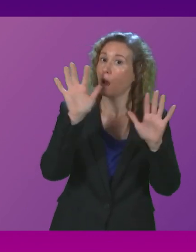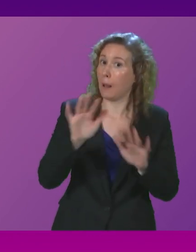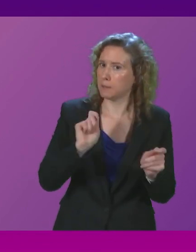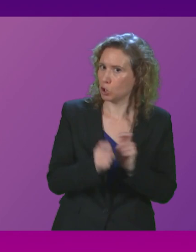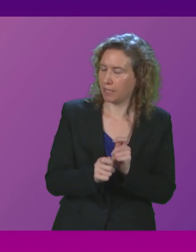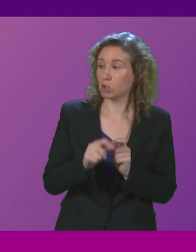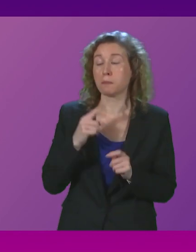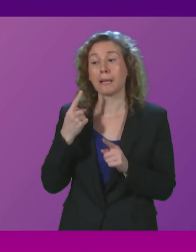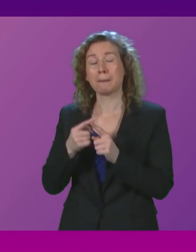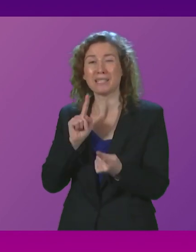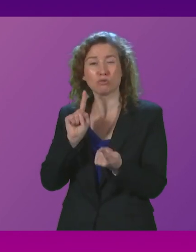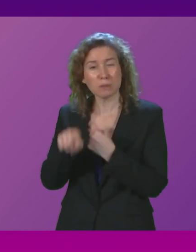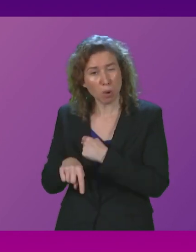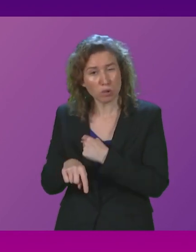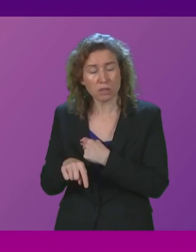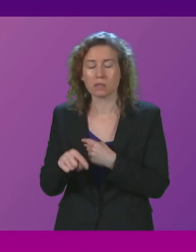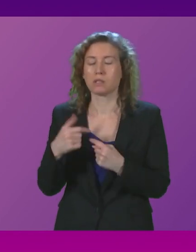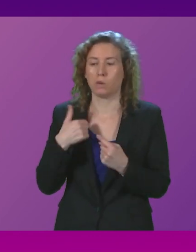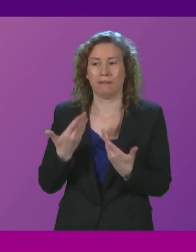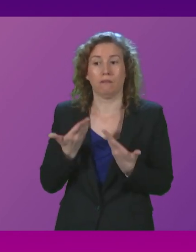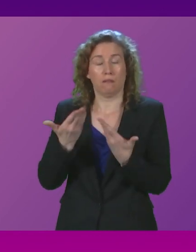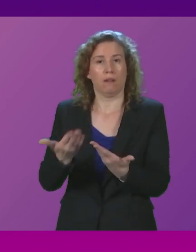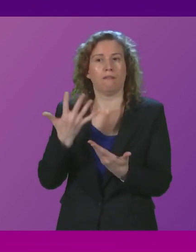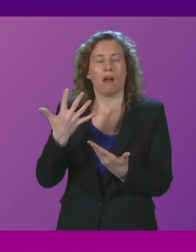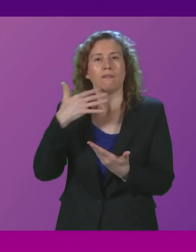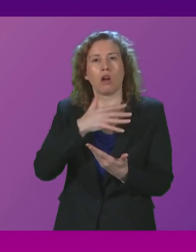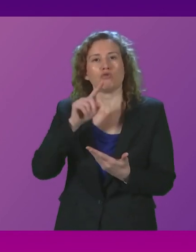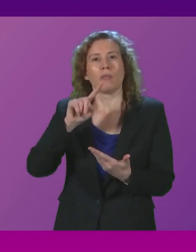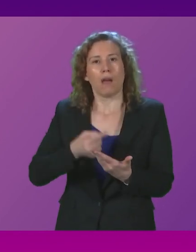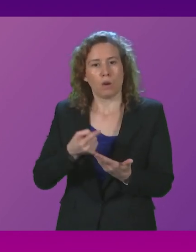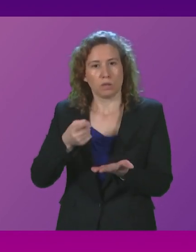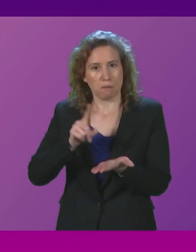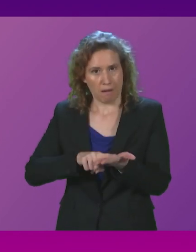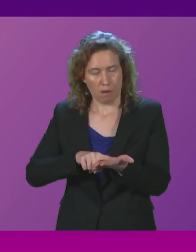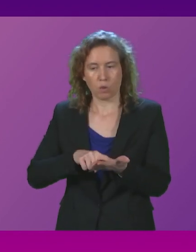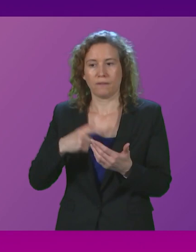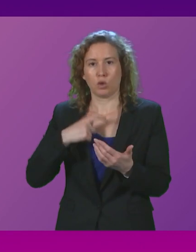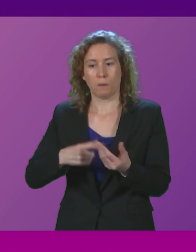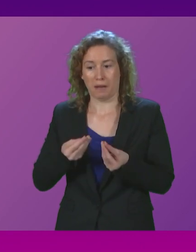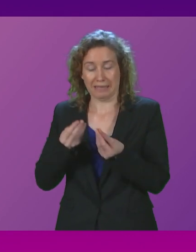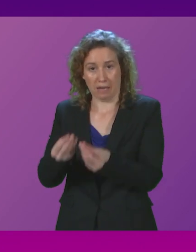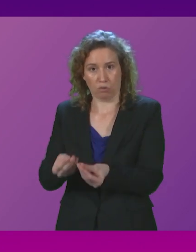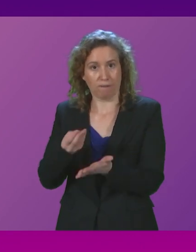As an immediate response, we have made available £500,000 in humanitarian relief funding.